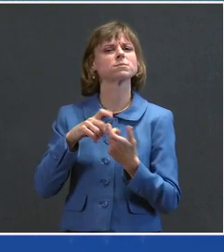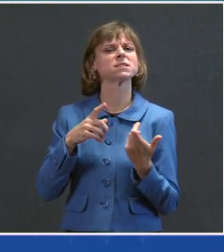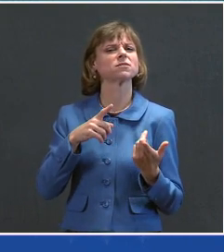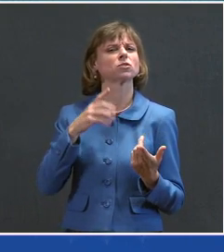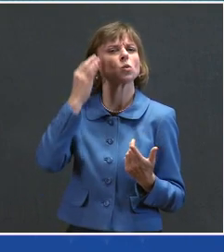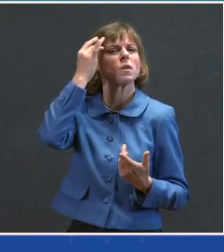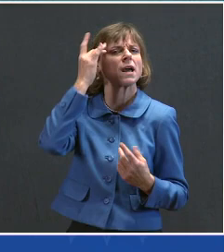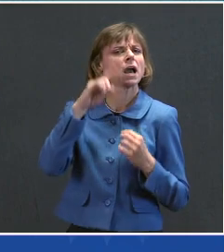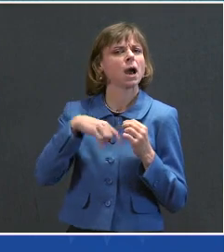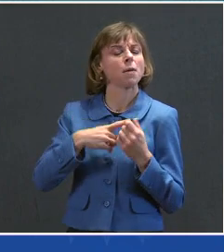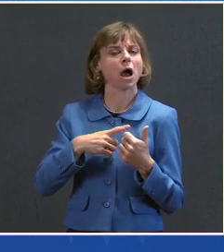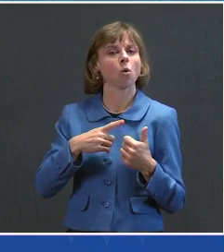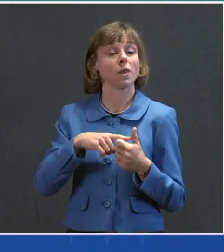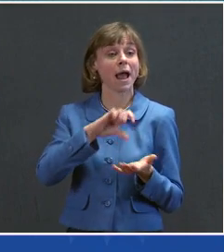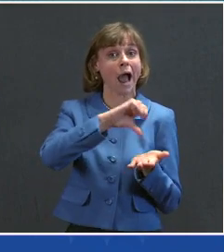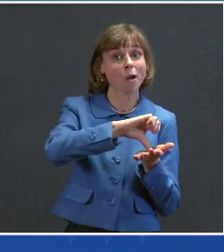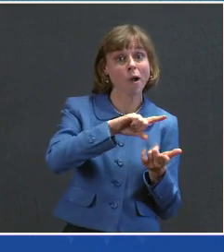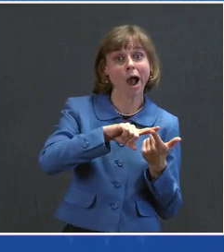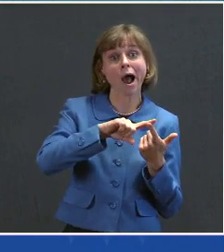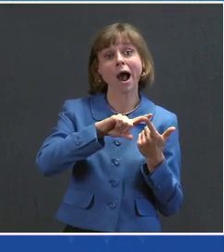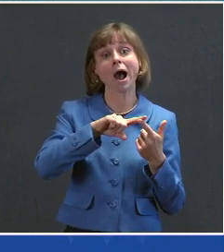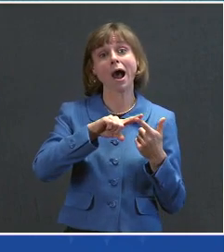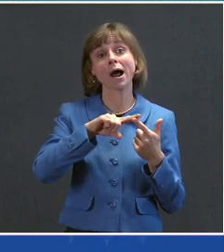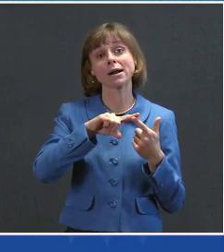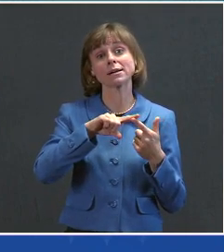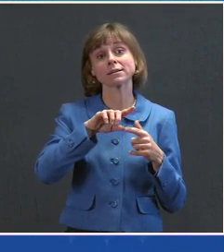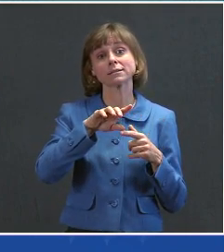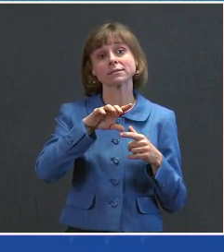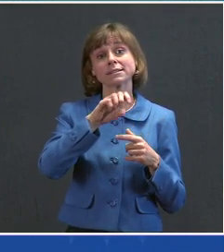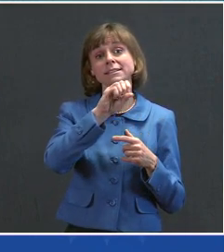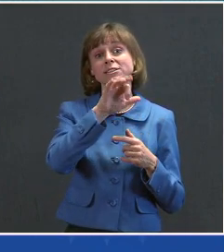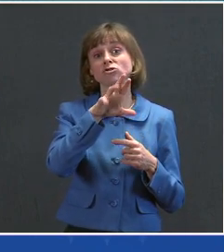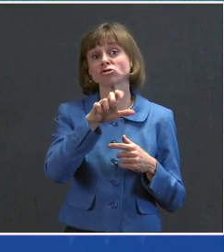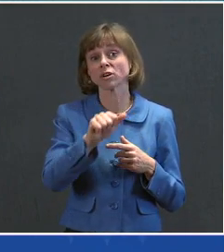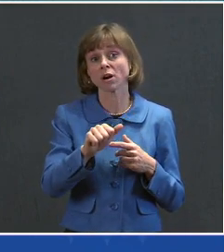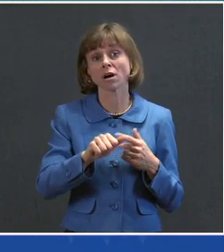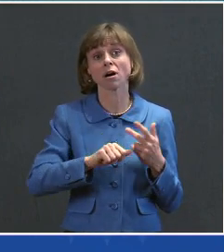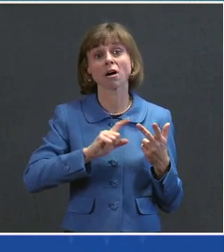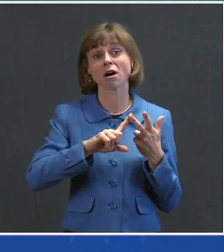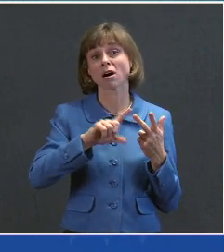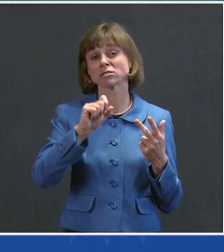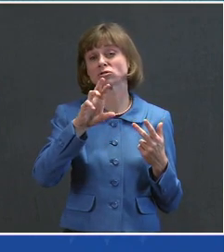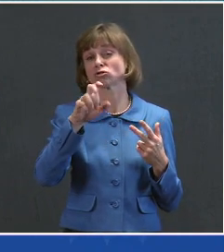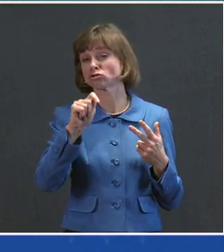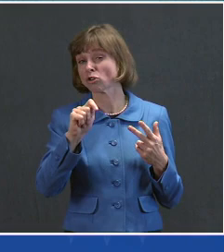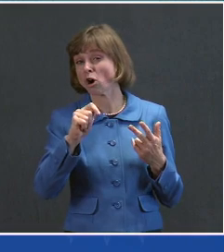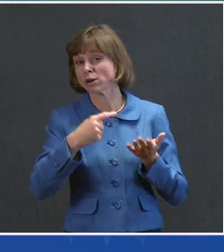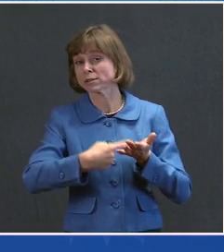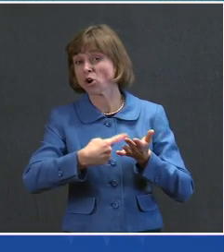such as Iran, Syria, the START talks? Can you be a little specific? Ms. Psaki: Well, we of course --